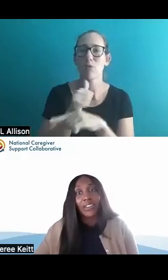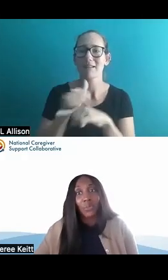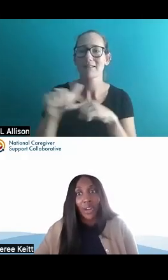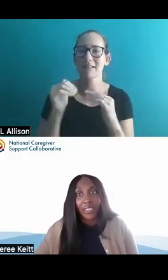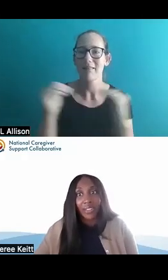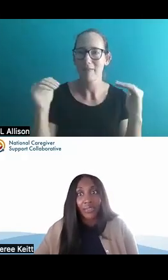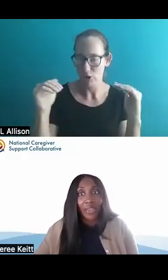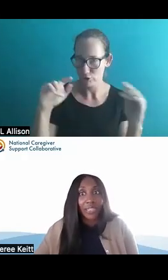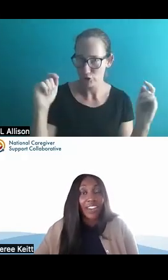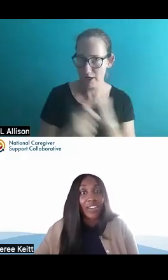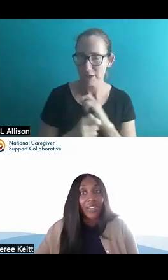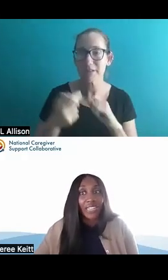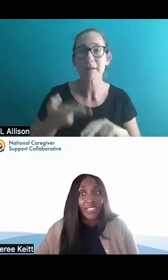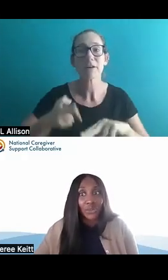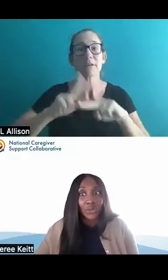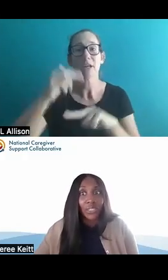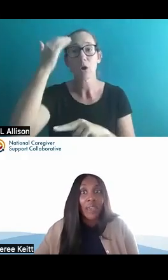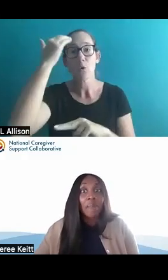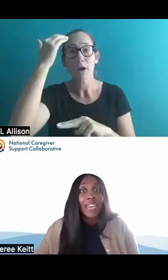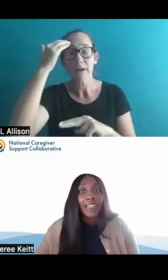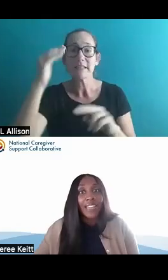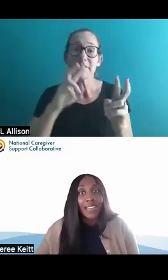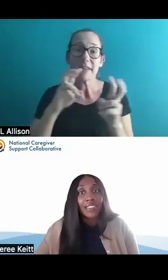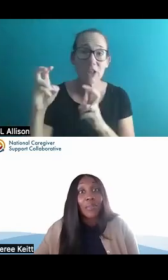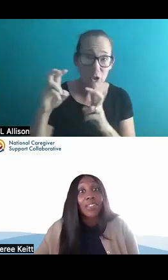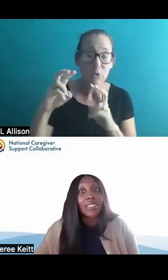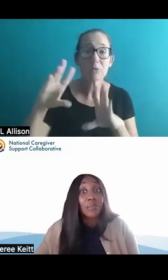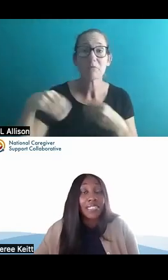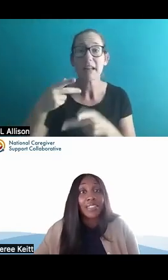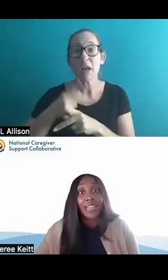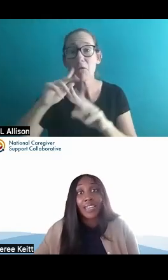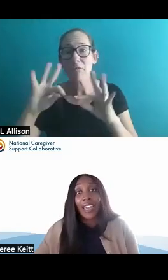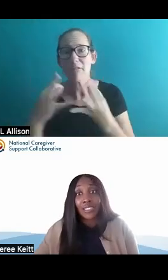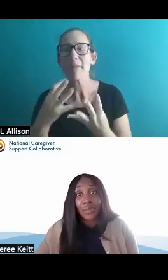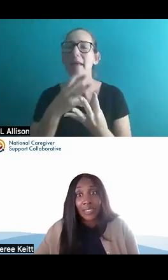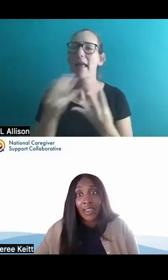awareness of family caregiving issues and enhancing the participation and engagement